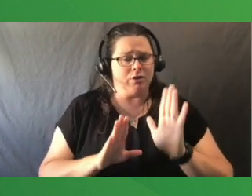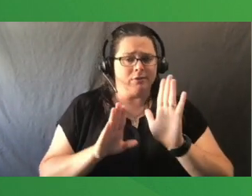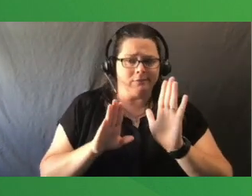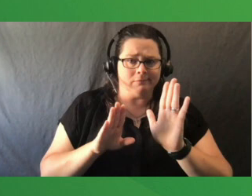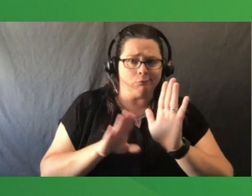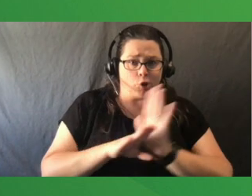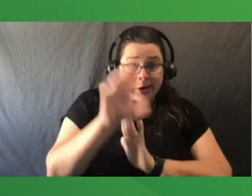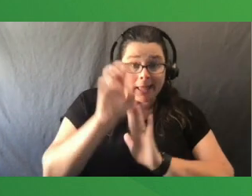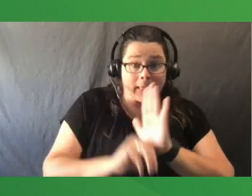to learning.